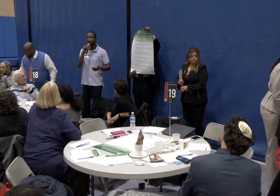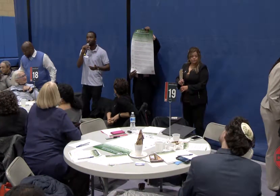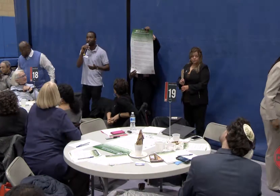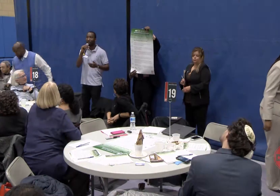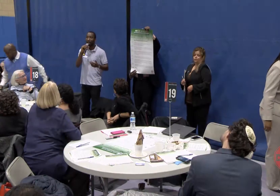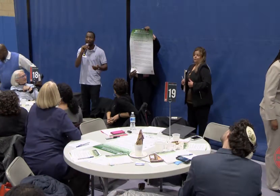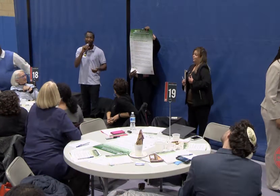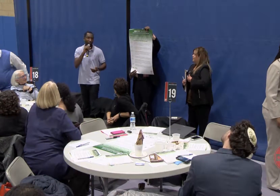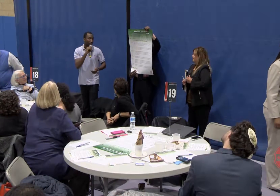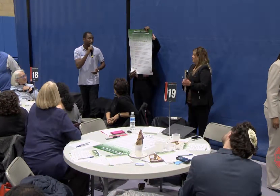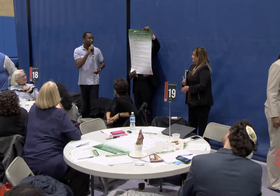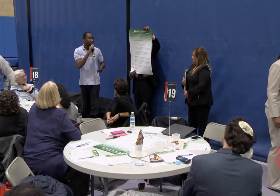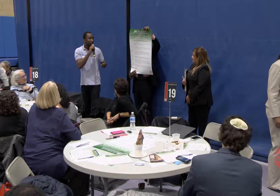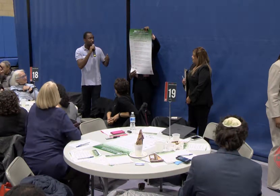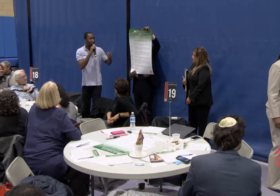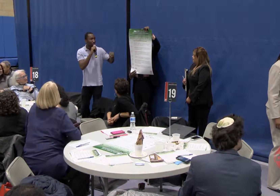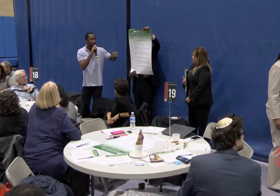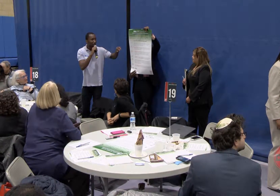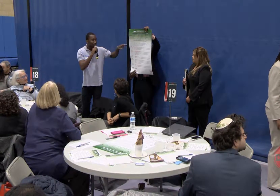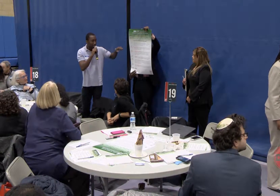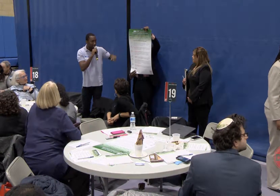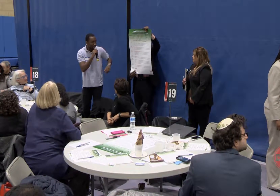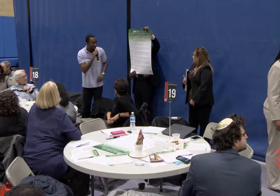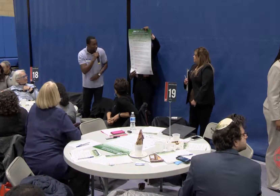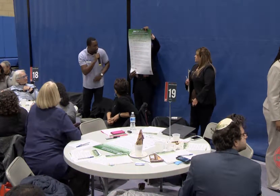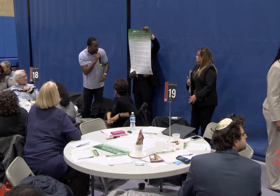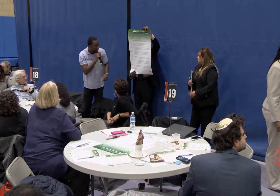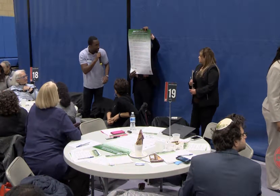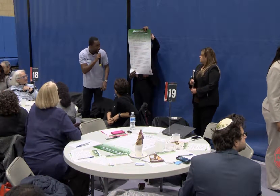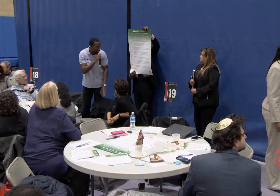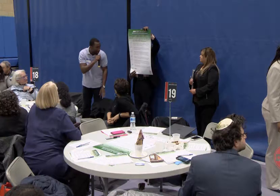TO HAVE SO THAT'S WHY IT IS THE SECOND HIGHEST.